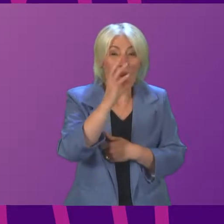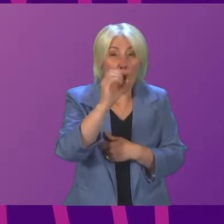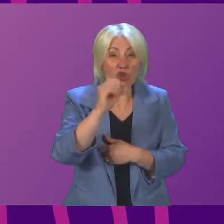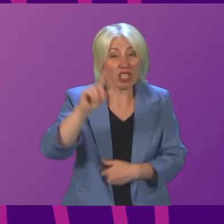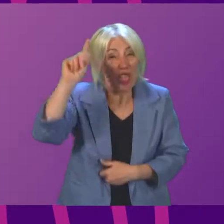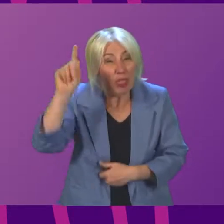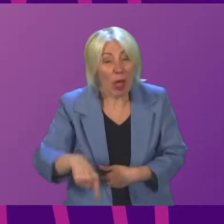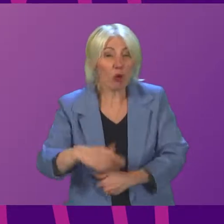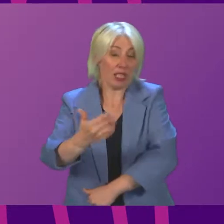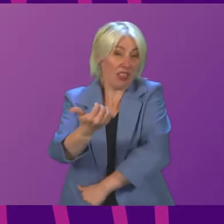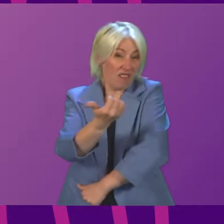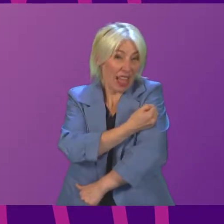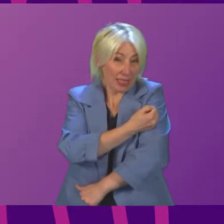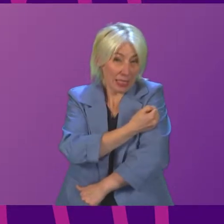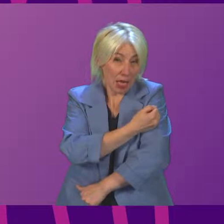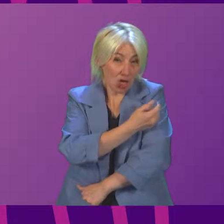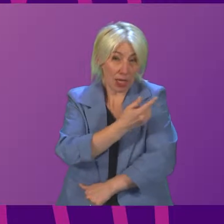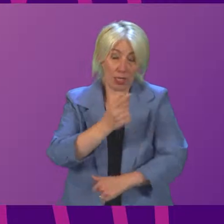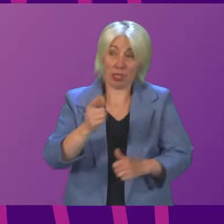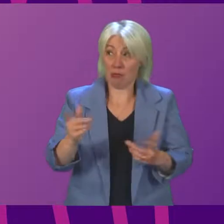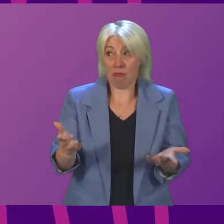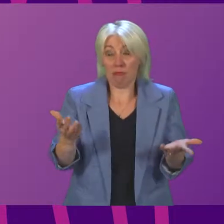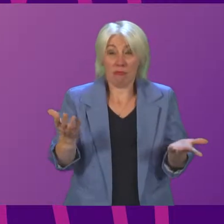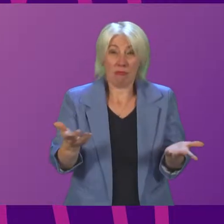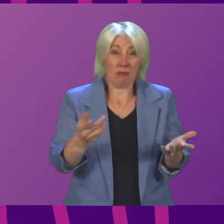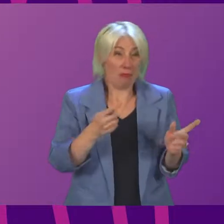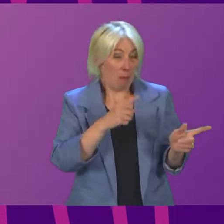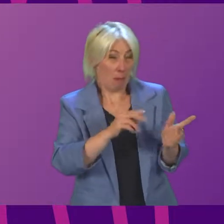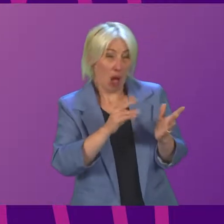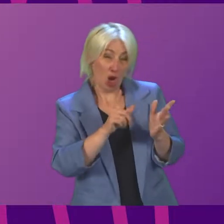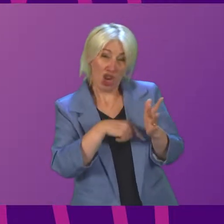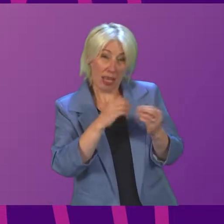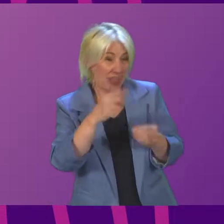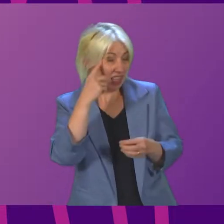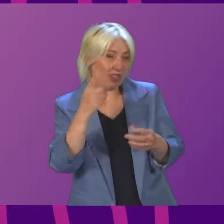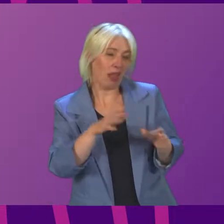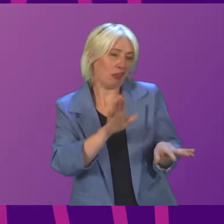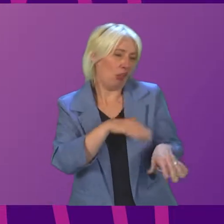vaccinations—and that is, to quote Ms Baillie, “sluggish”. That is a mischaracterisation.